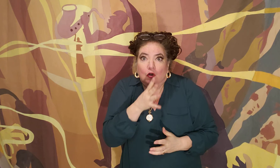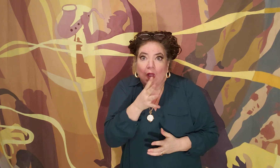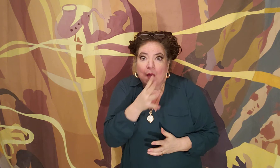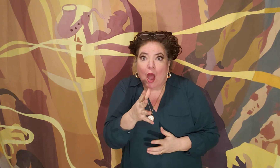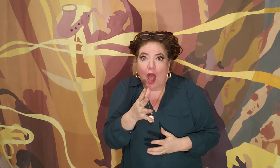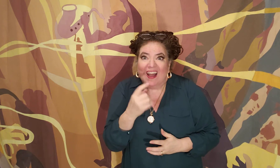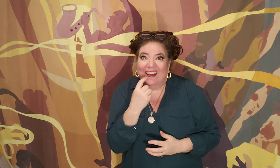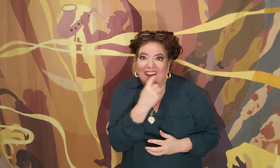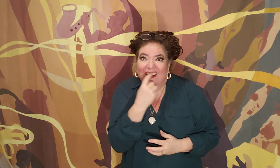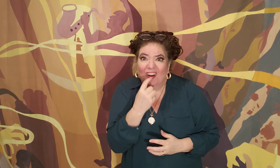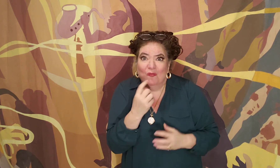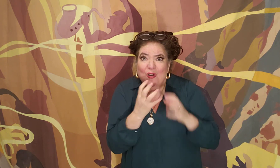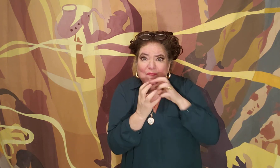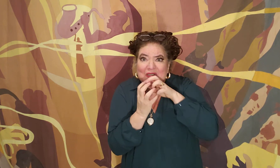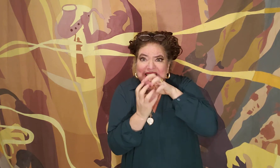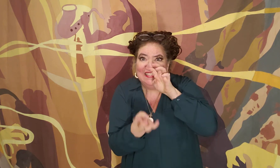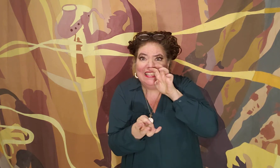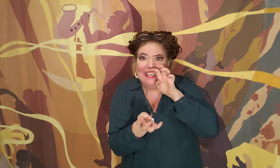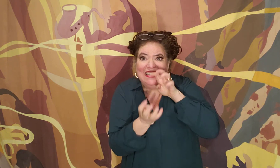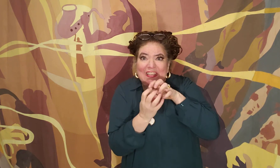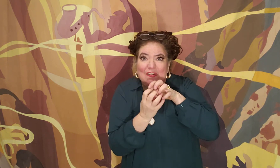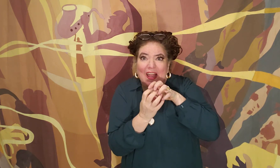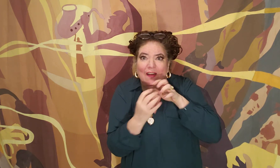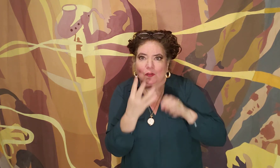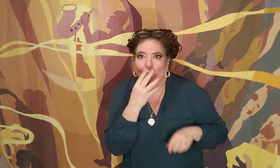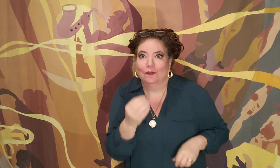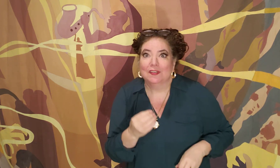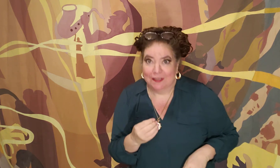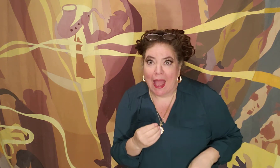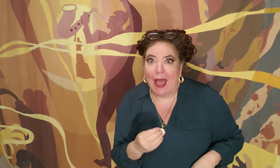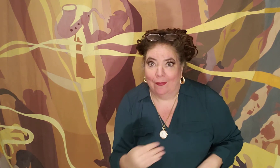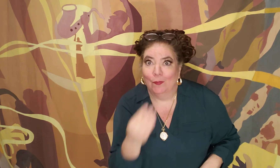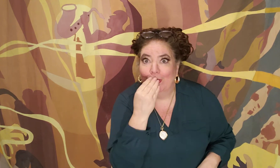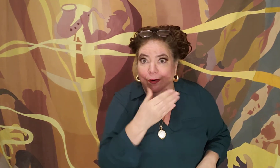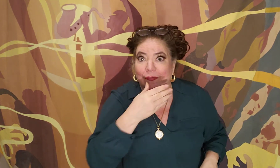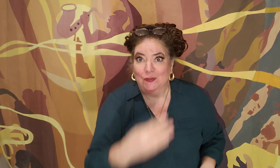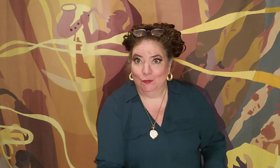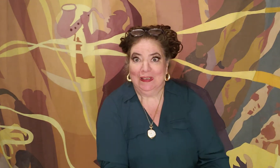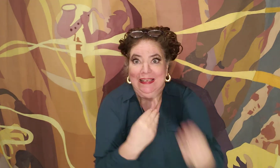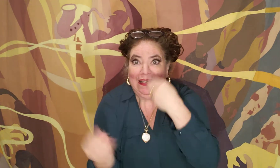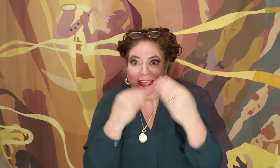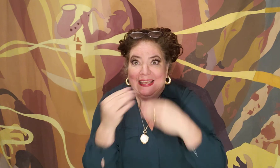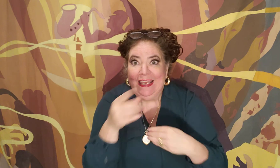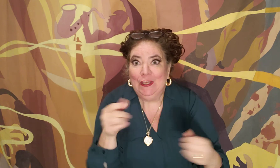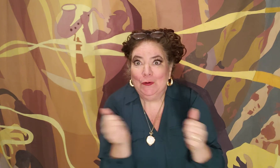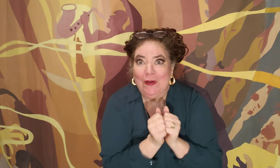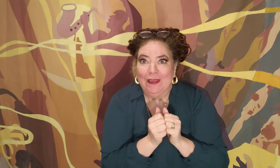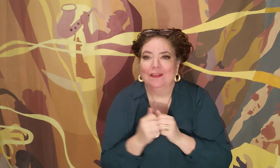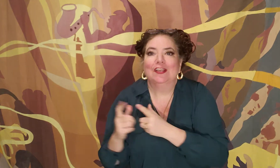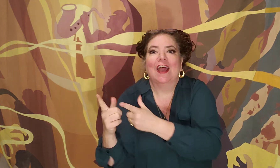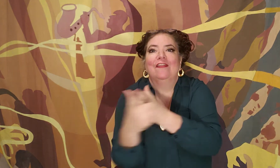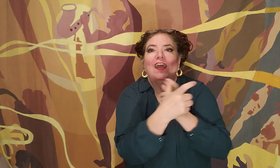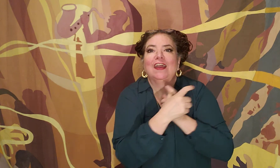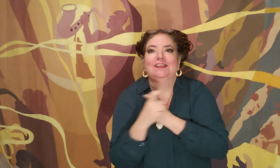Grandma what big teeth you have!" And the wolf says, "Yeah the better to eat you with" and they